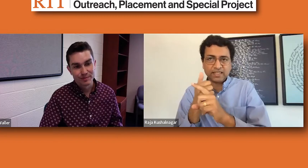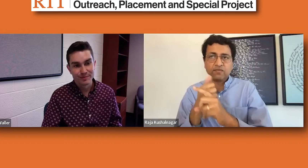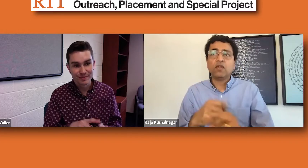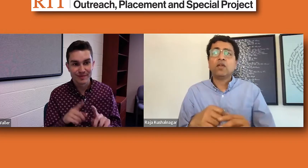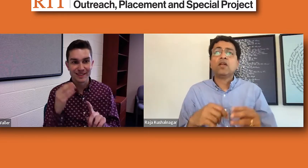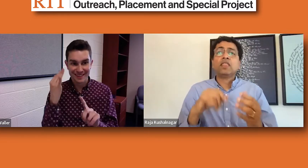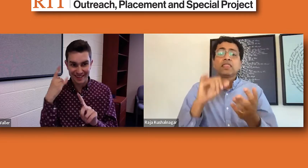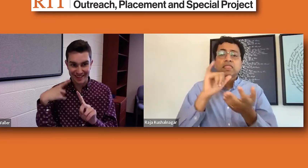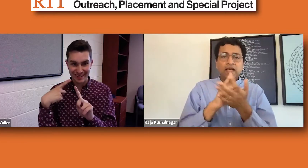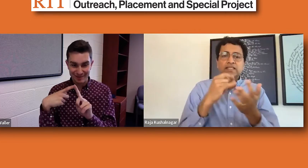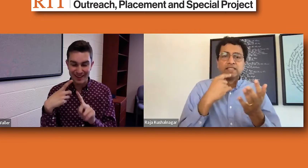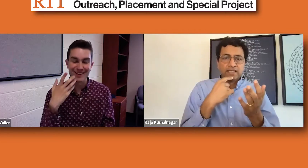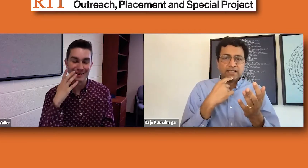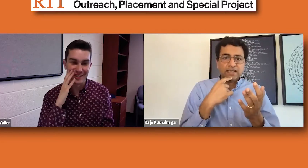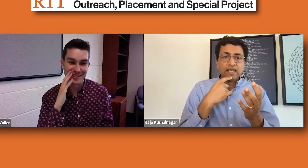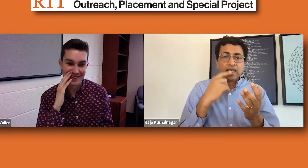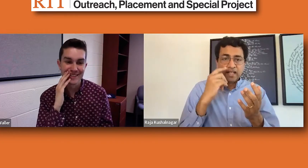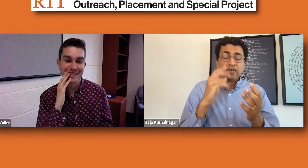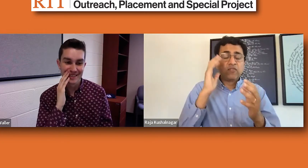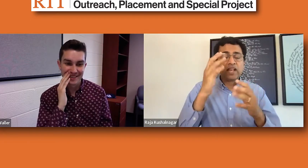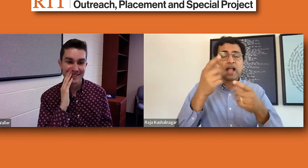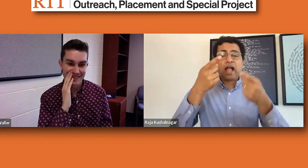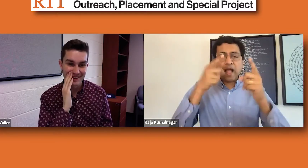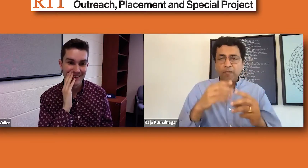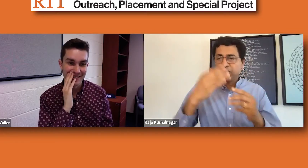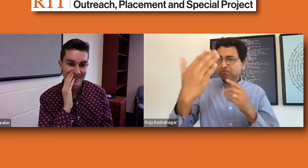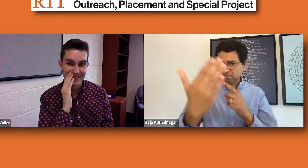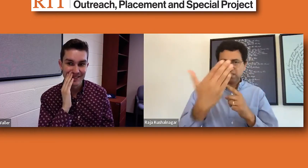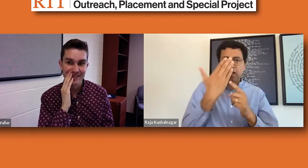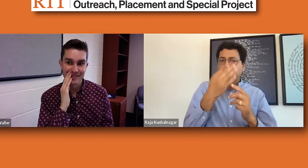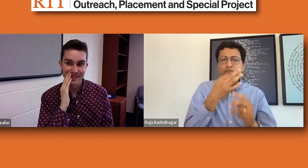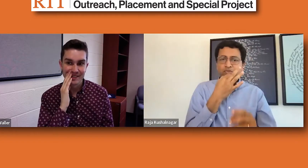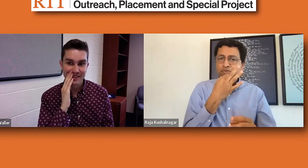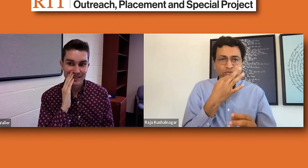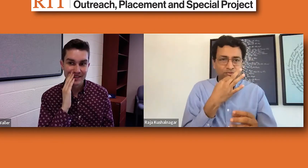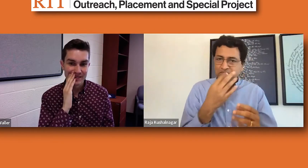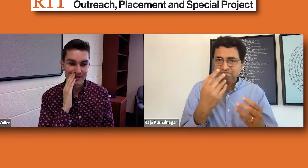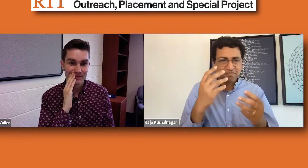working on that. I think that's really within our lifetime.